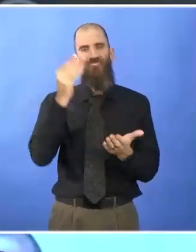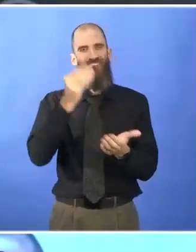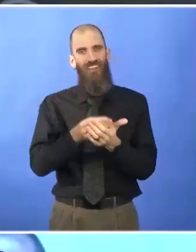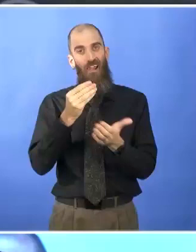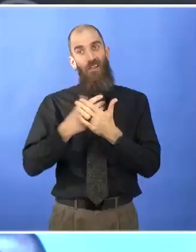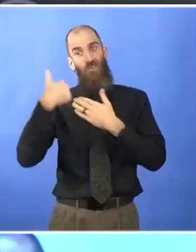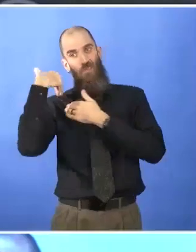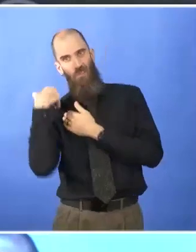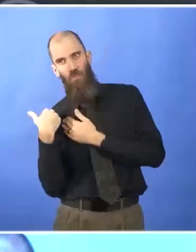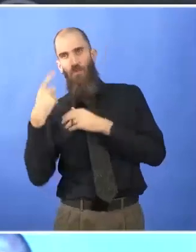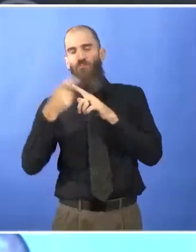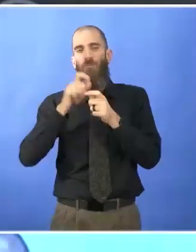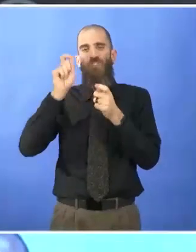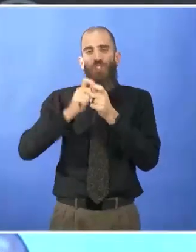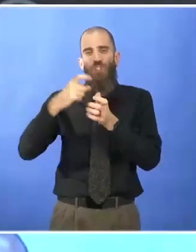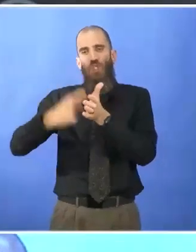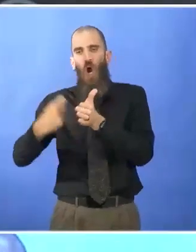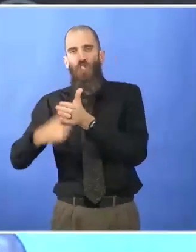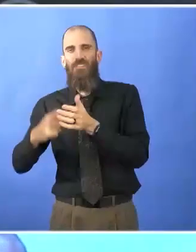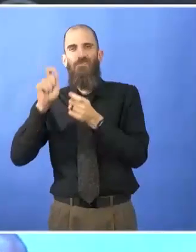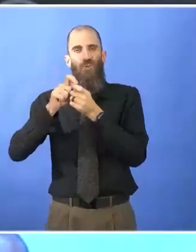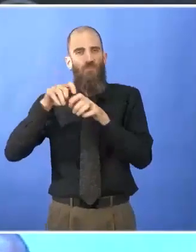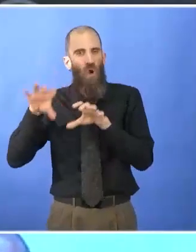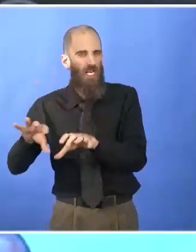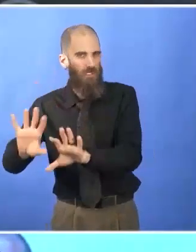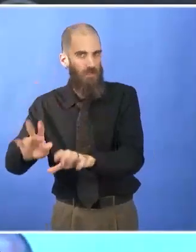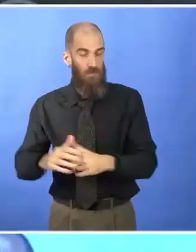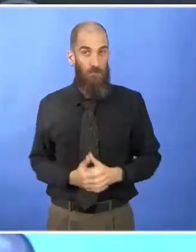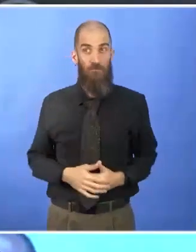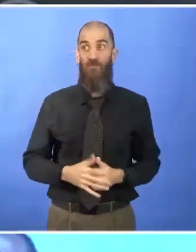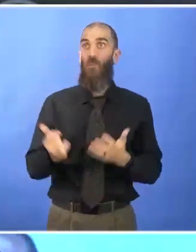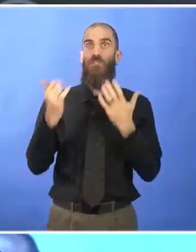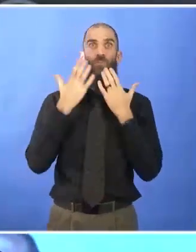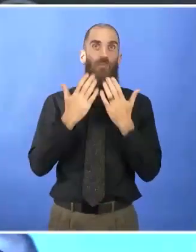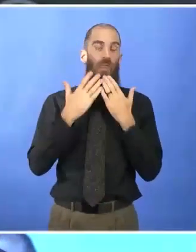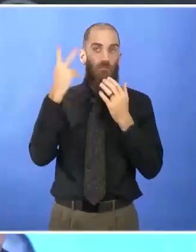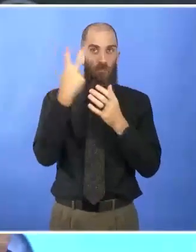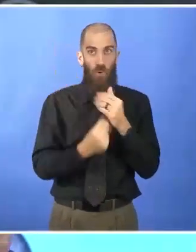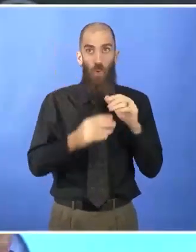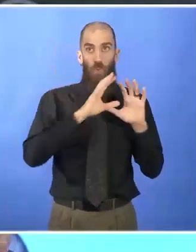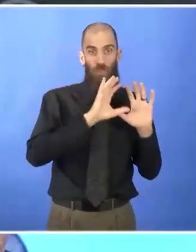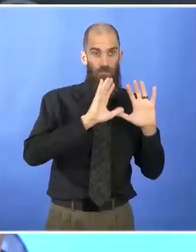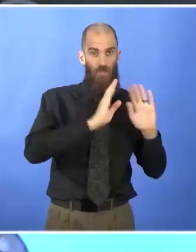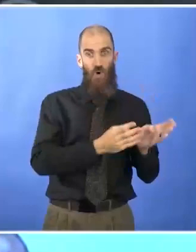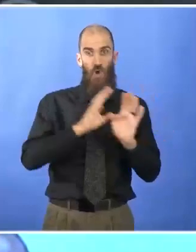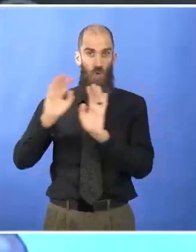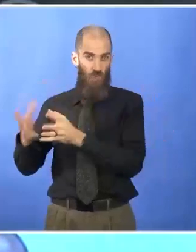I WOULD LIKE TO THANK BOTH BUREAUS FOR THEIR HARD WORK ON